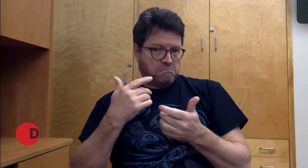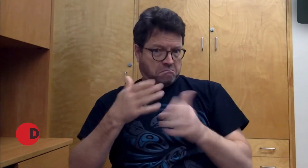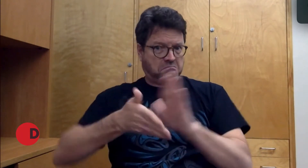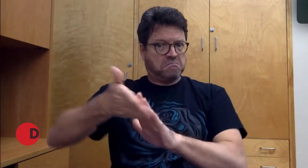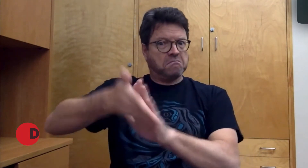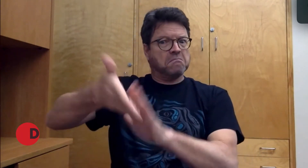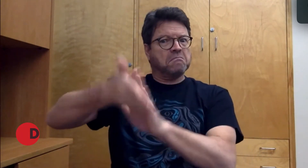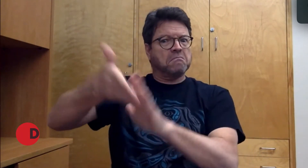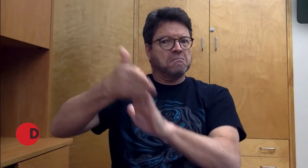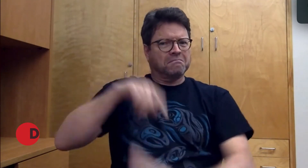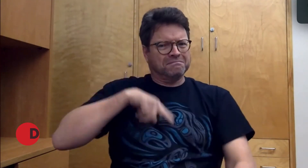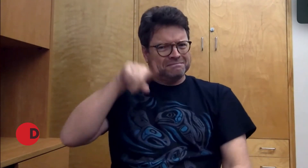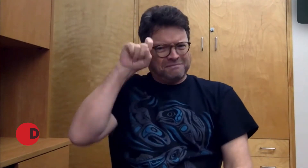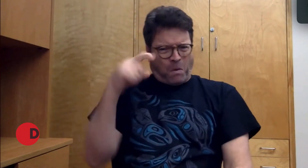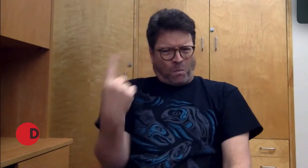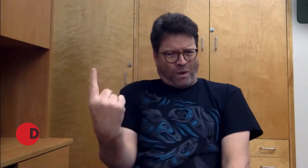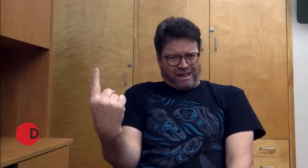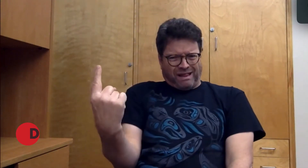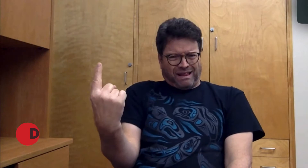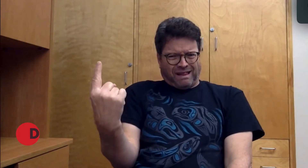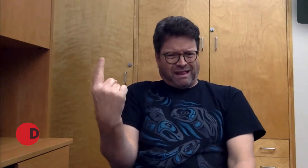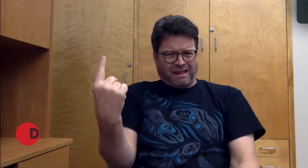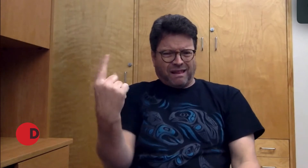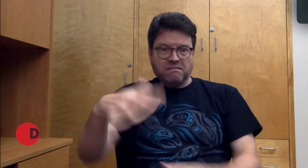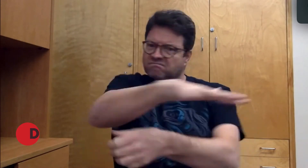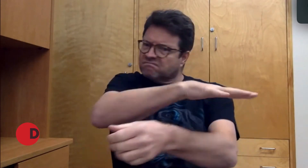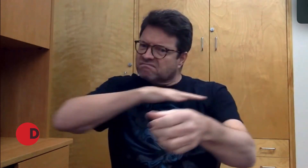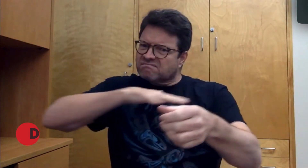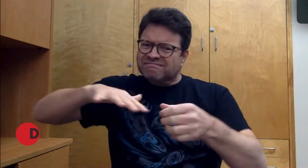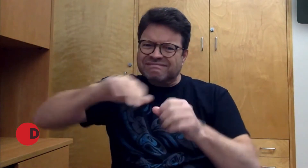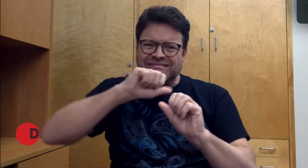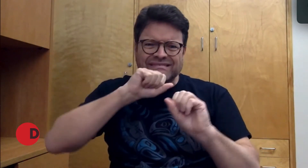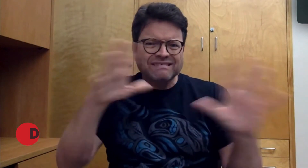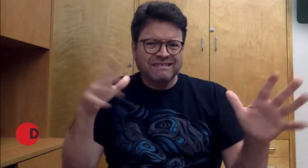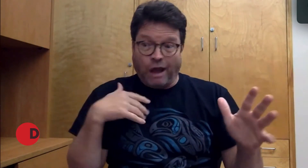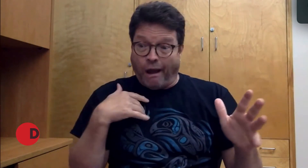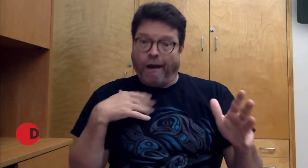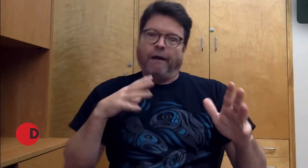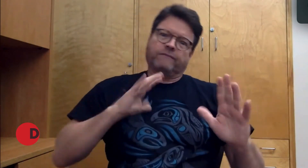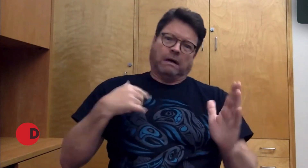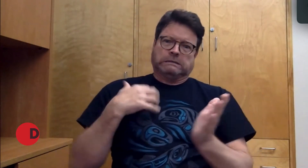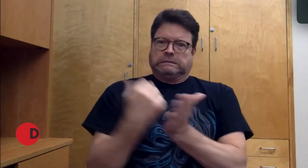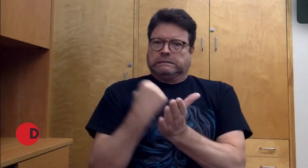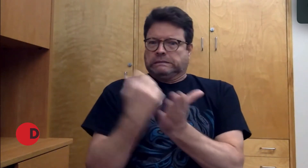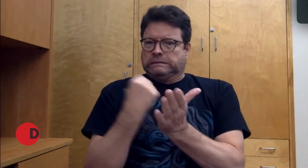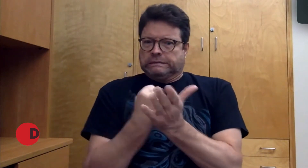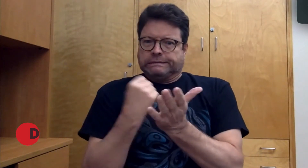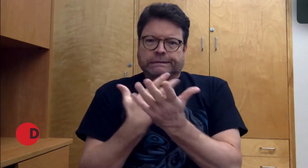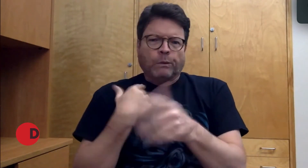The connection on my phone was working again. I was flabbergasted by how only Starbucks still had their wifi up